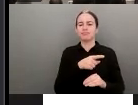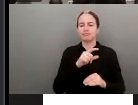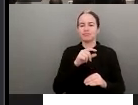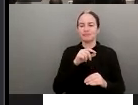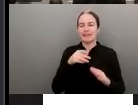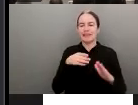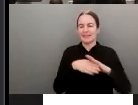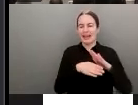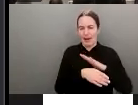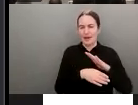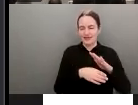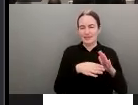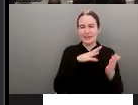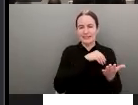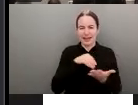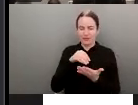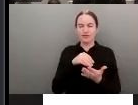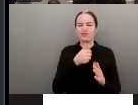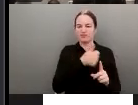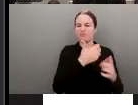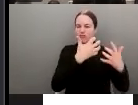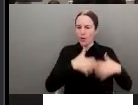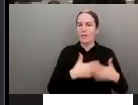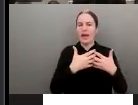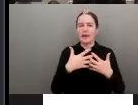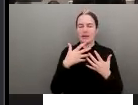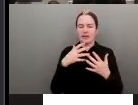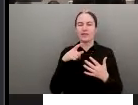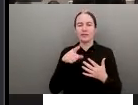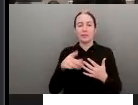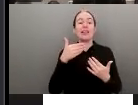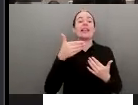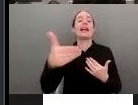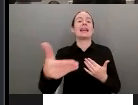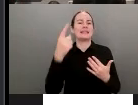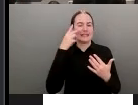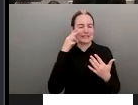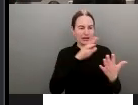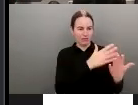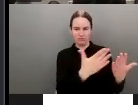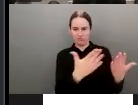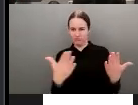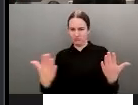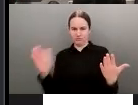and later you can view all results there. And that is what